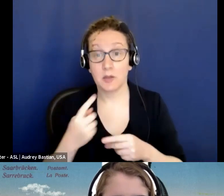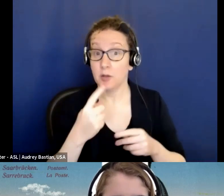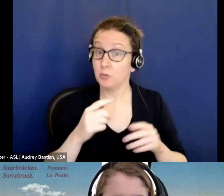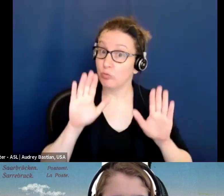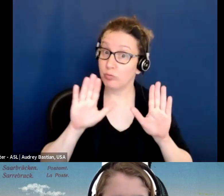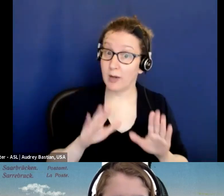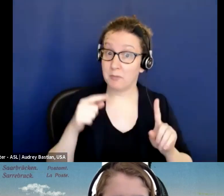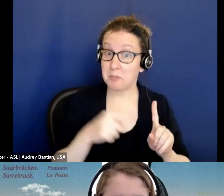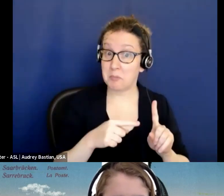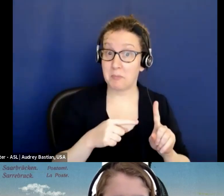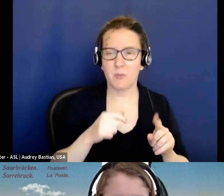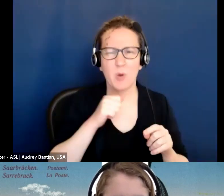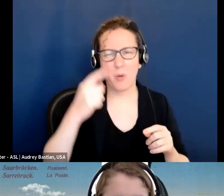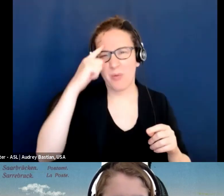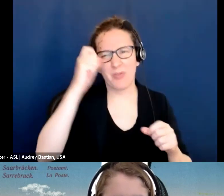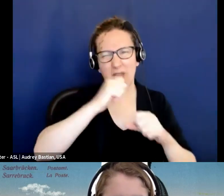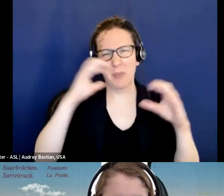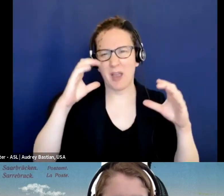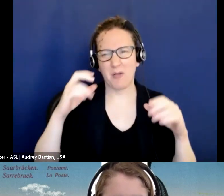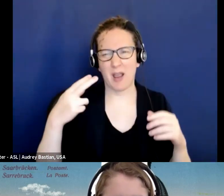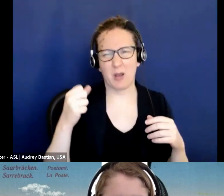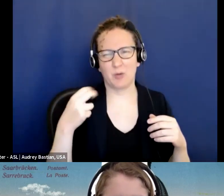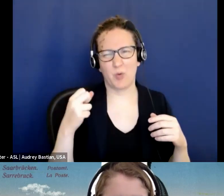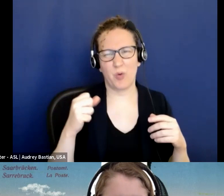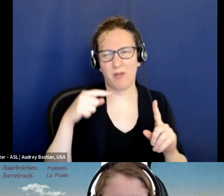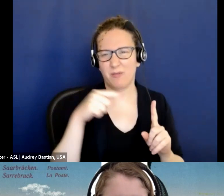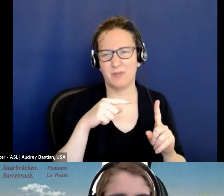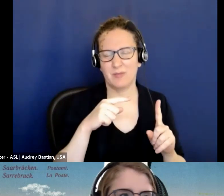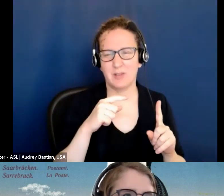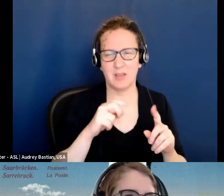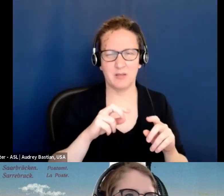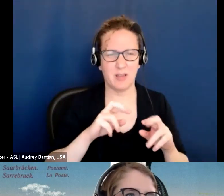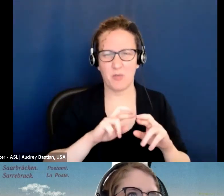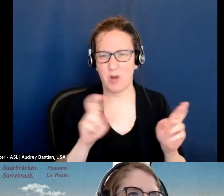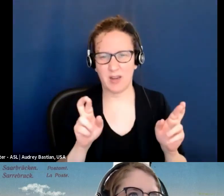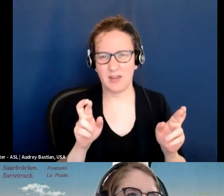think about people in high school as really being at that point. I have spoken to a number of people